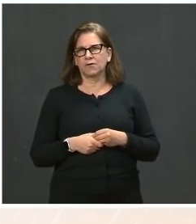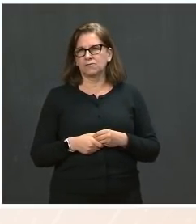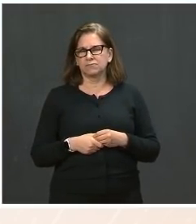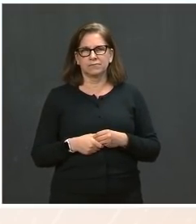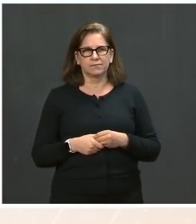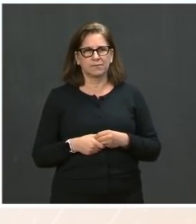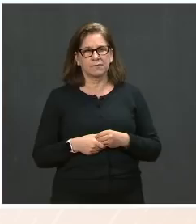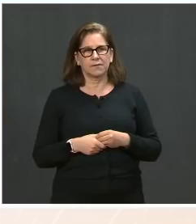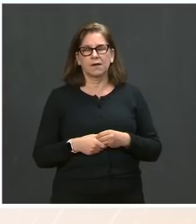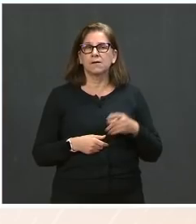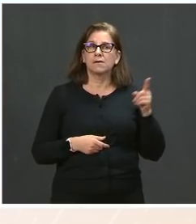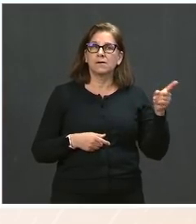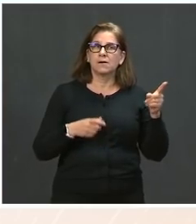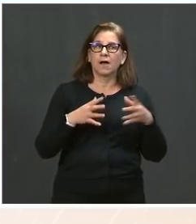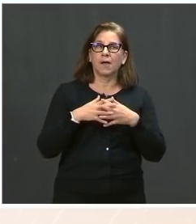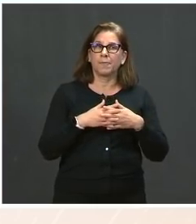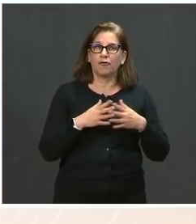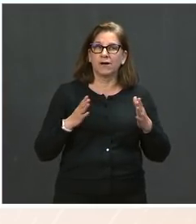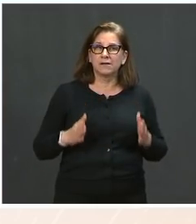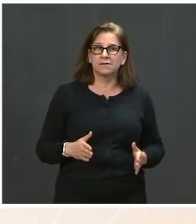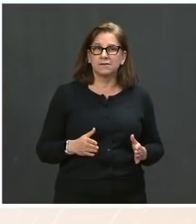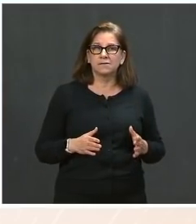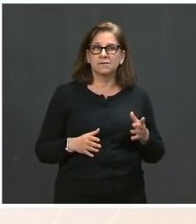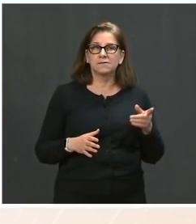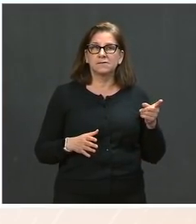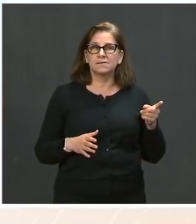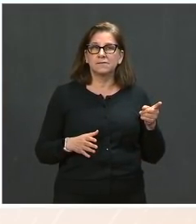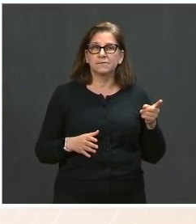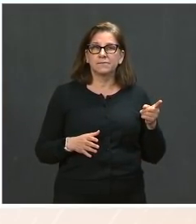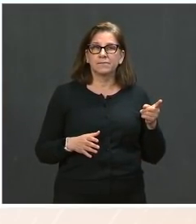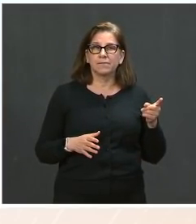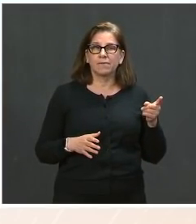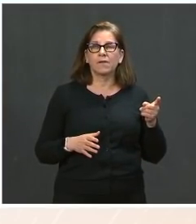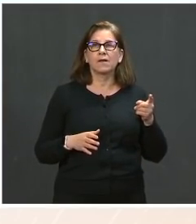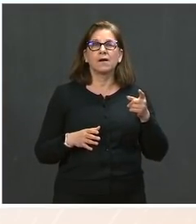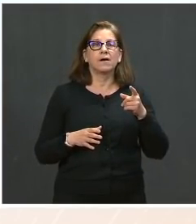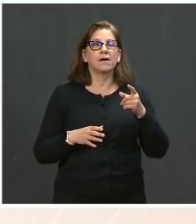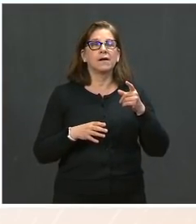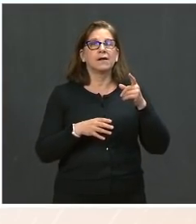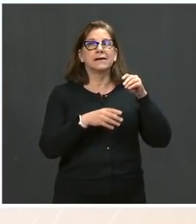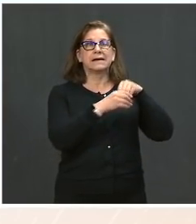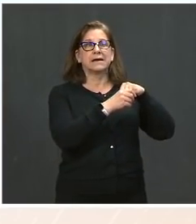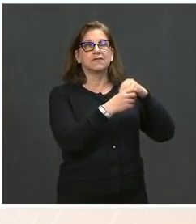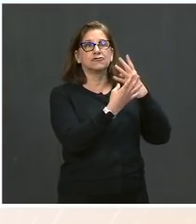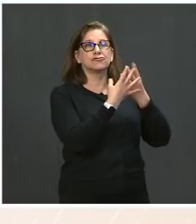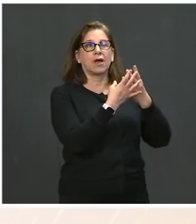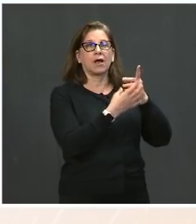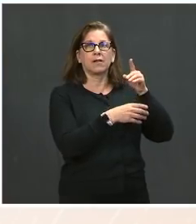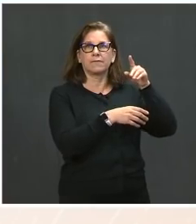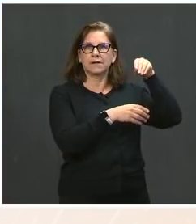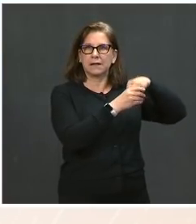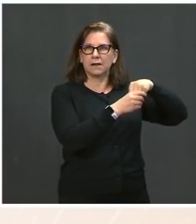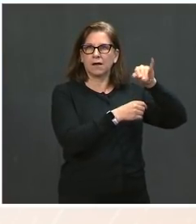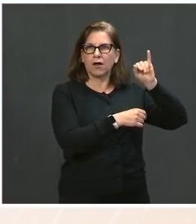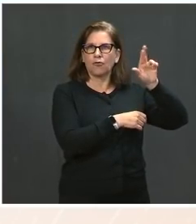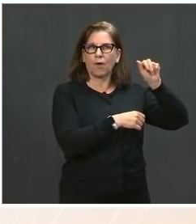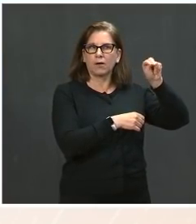and those who are having direct discussions with the Iranians. In terms of the focus and content of these discussions, I know they'll do a readout